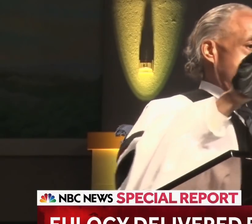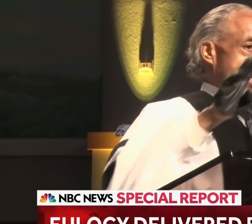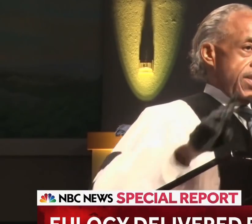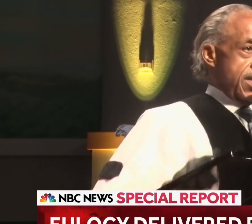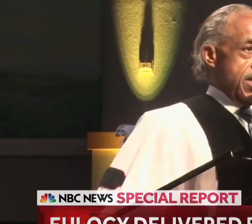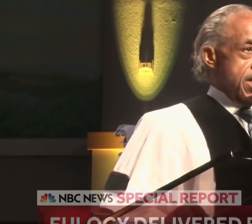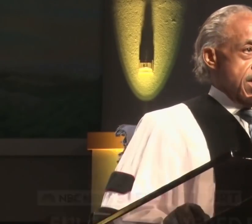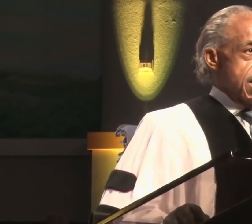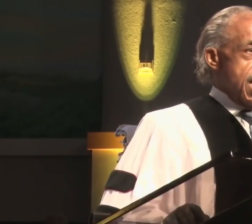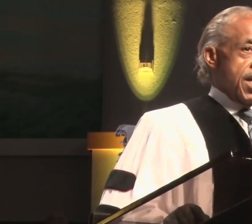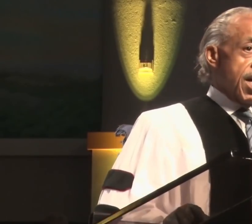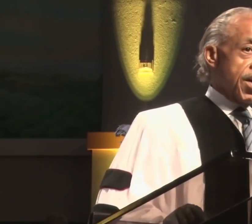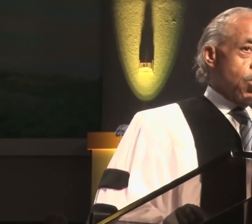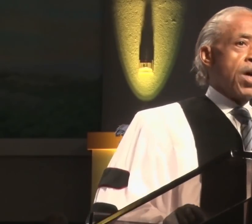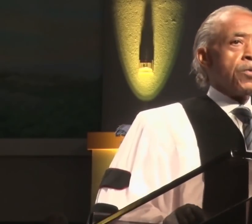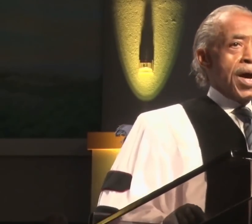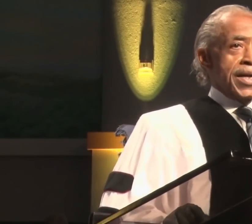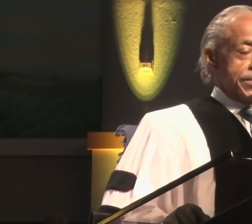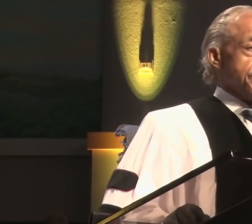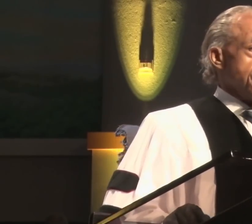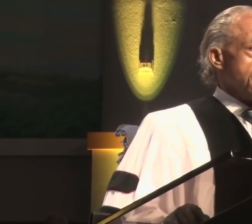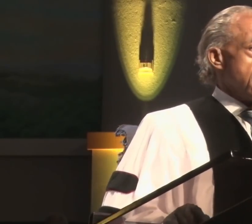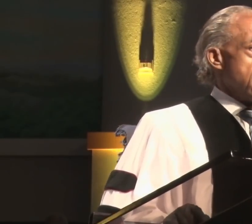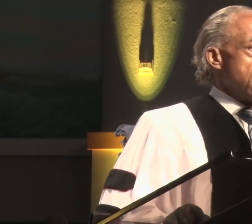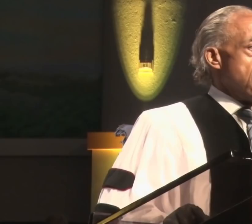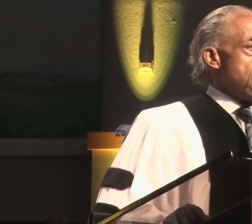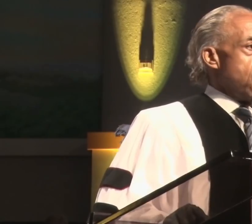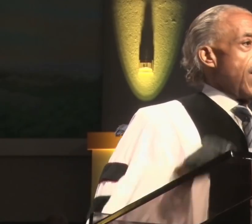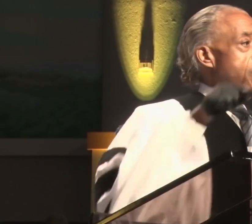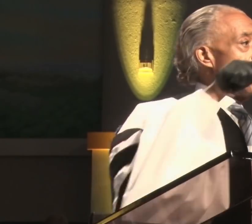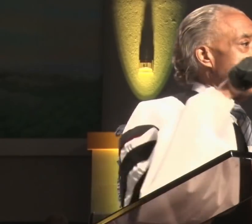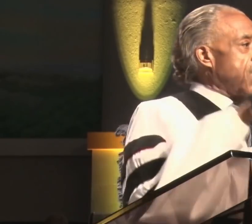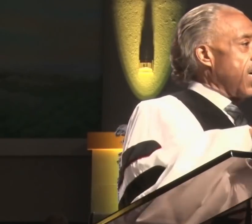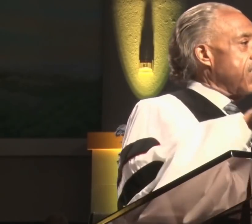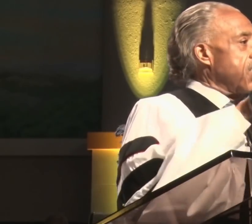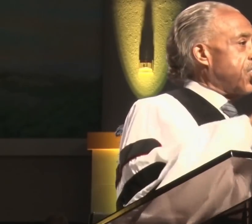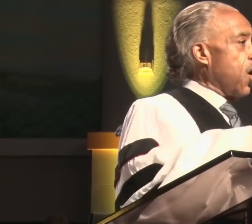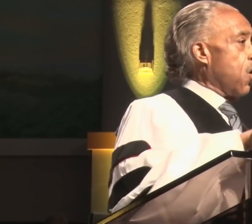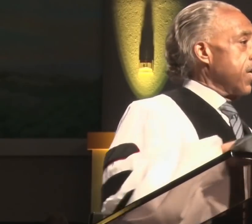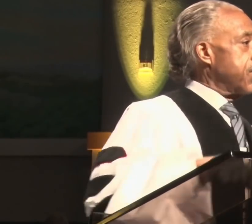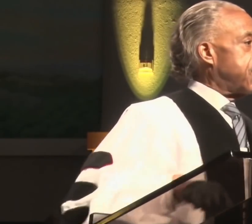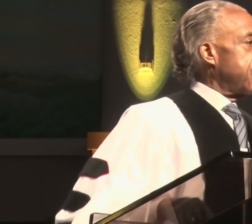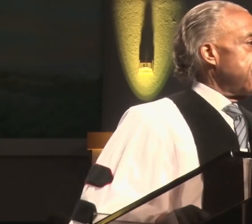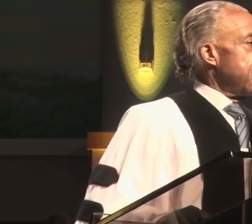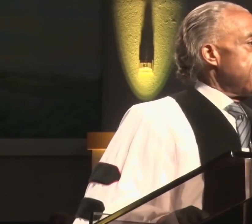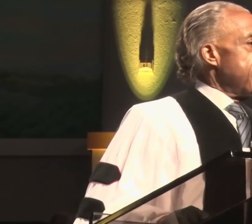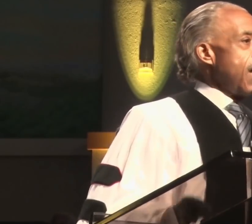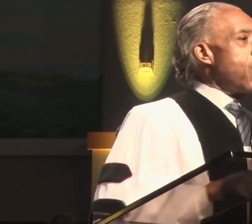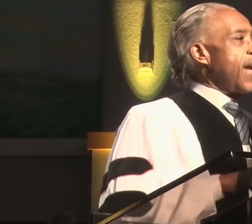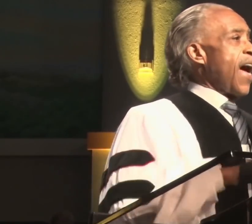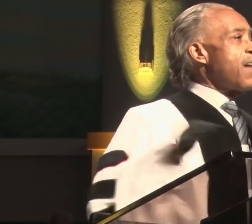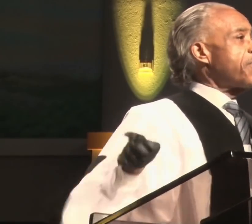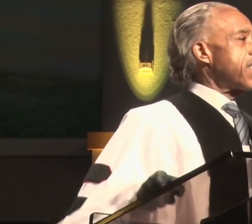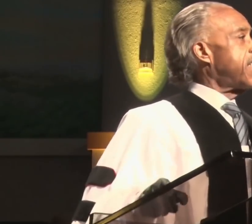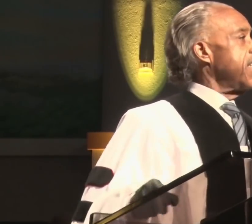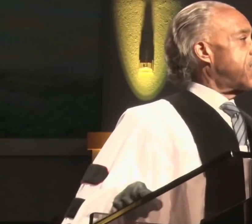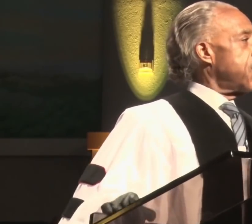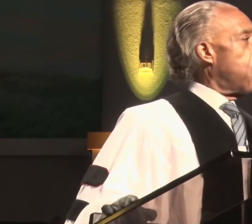IF FOUR BLACKS HAD DONE TO ONE WHITE, IF FOUR BLACK COPS HAD